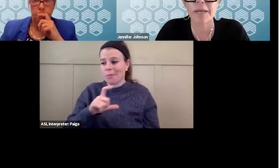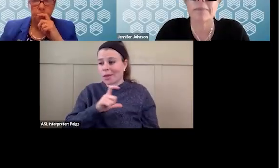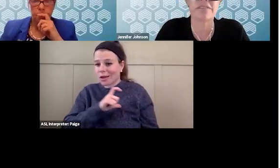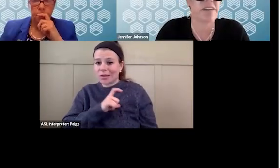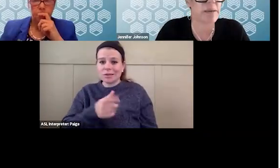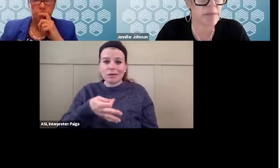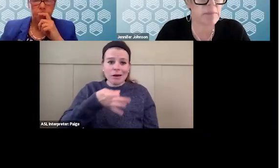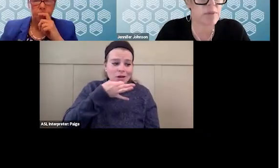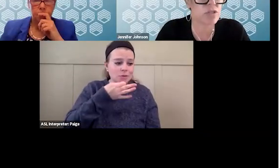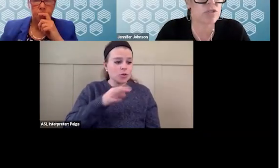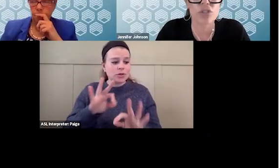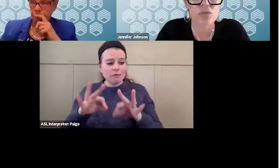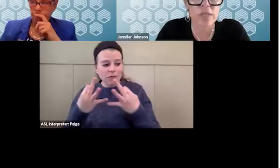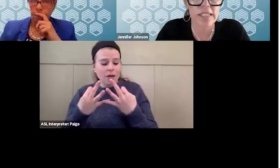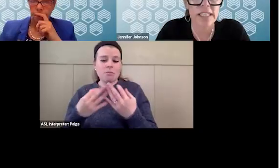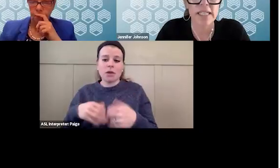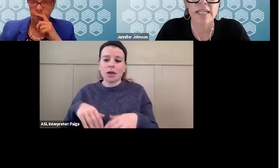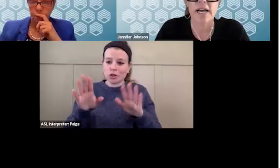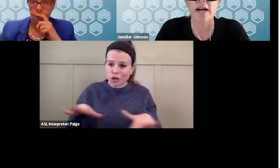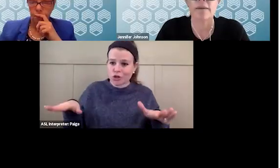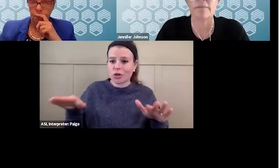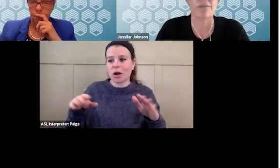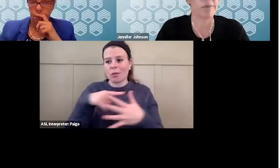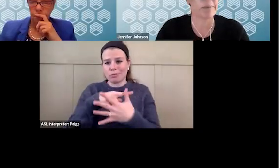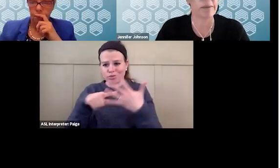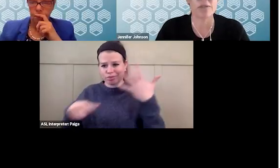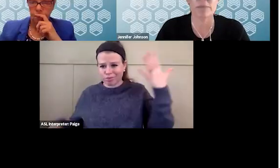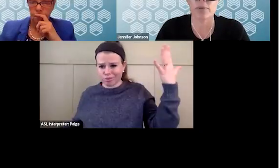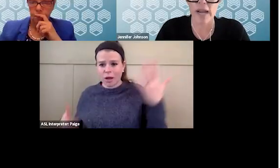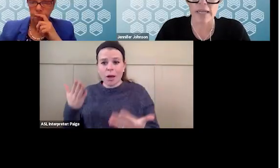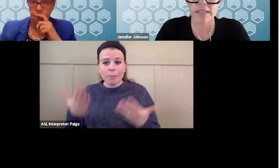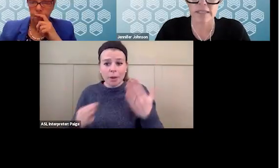There might be family members, children. Um, there might be members of the press.